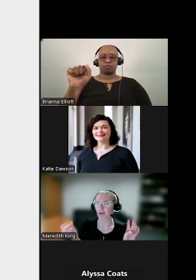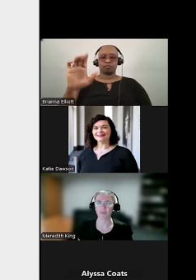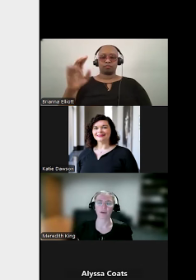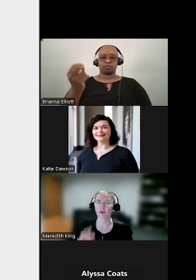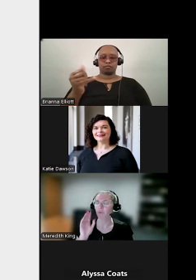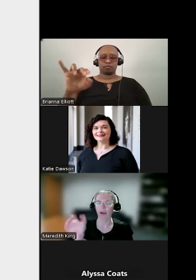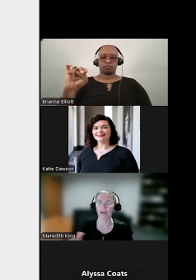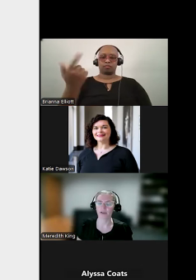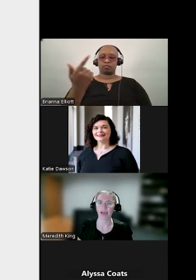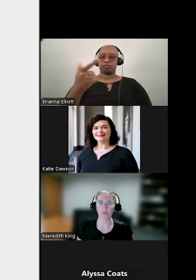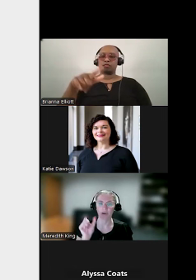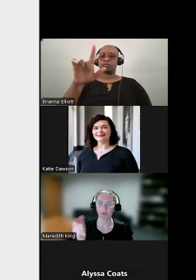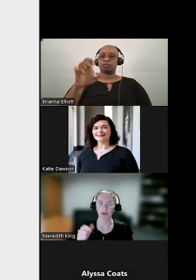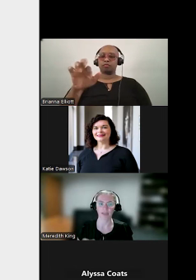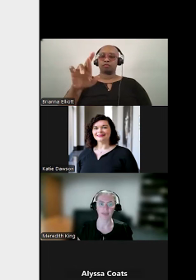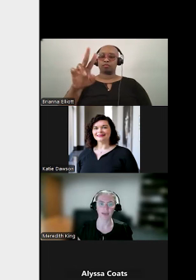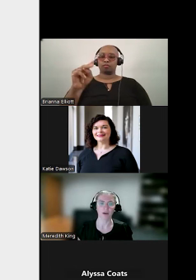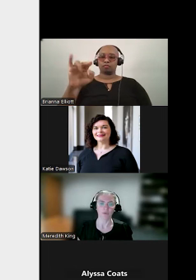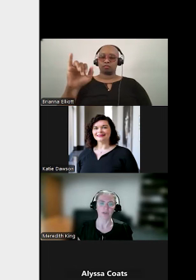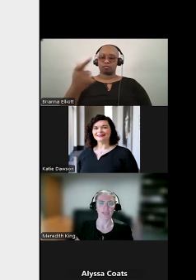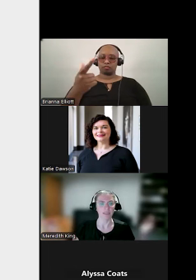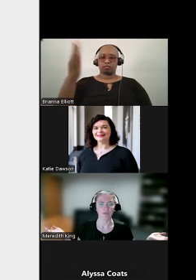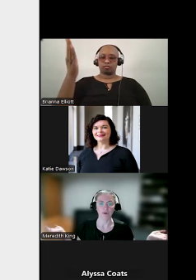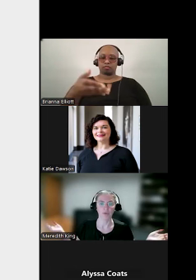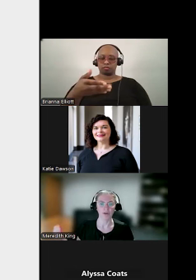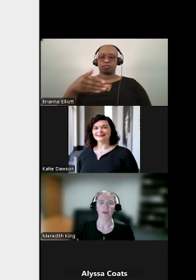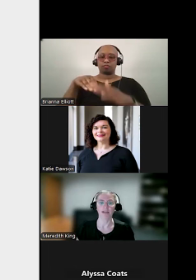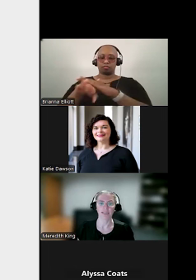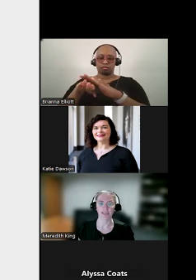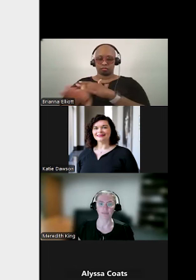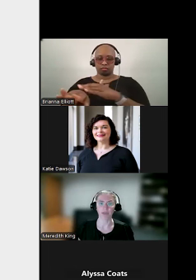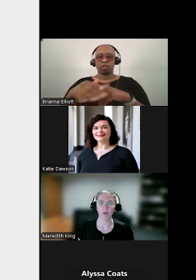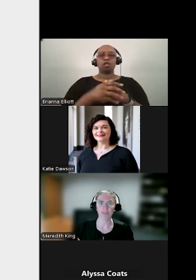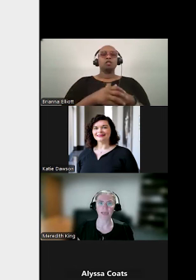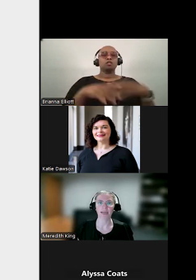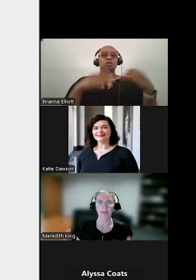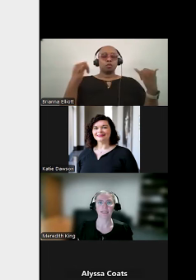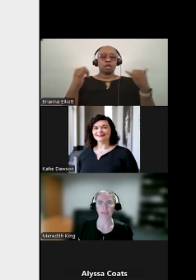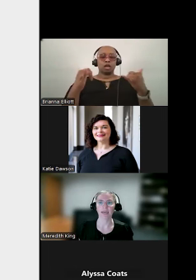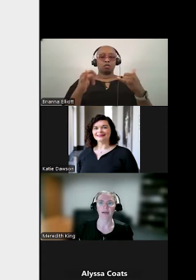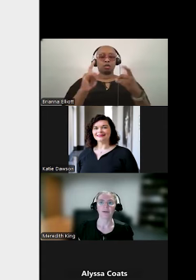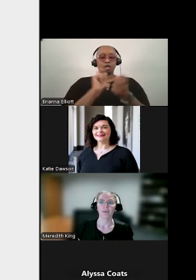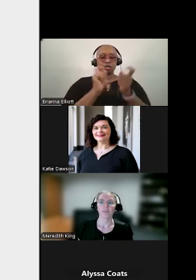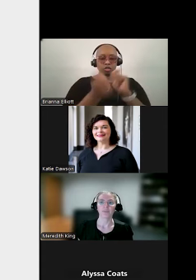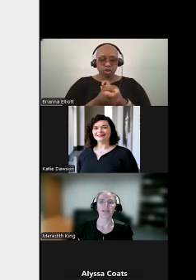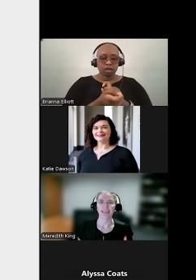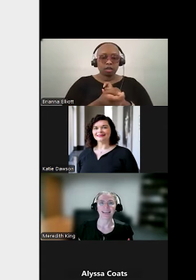right? We think, great, we're not going to do that. We're going to put in a thing. We're going to say looking for UNO's faculty accessibility website. Click here. But again,